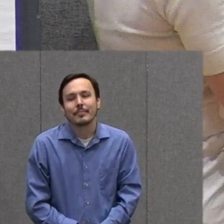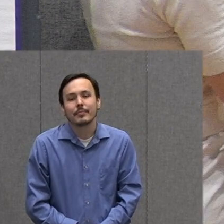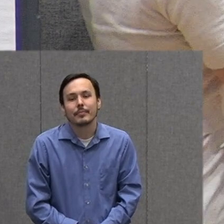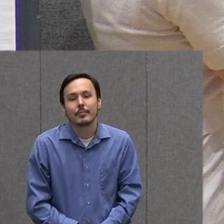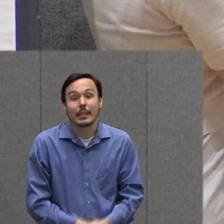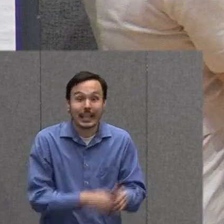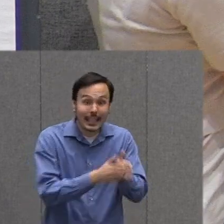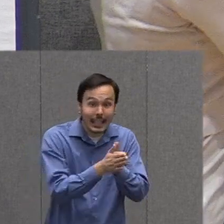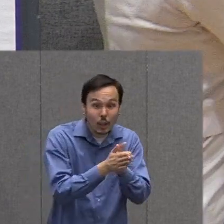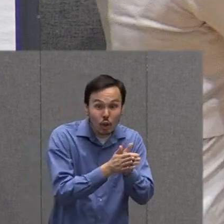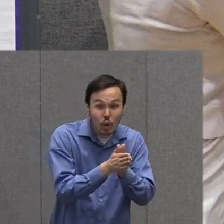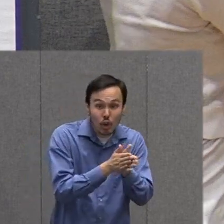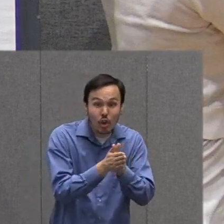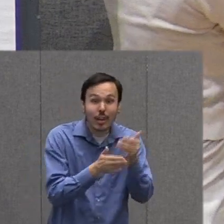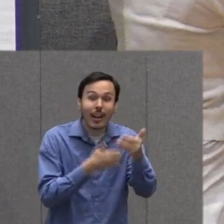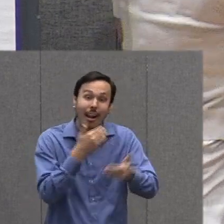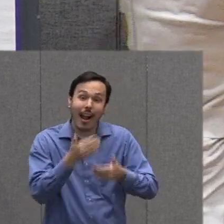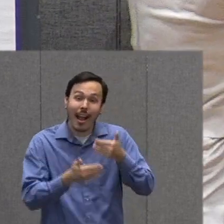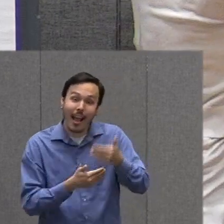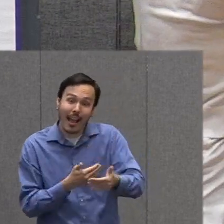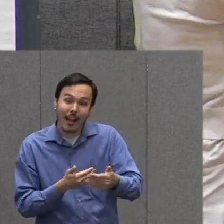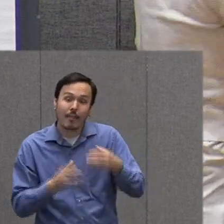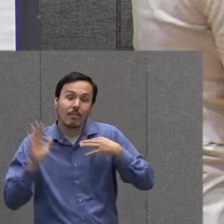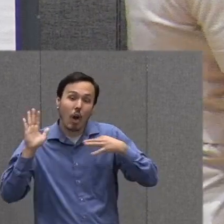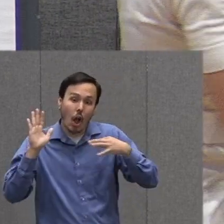Eager kind volunteers advocate.